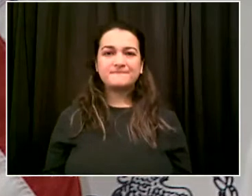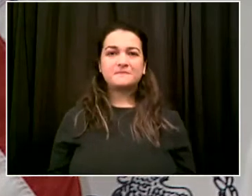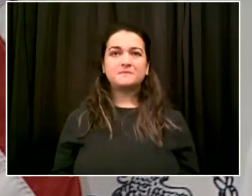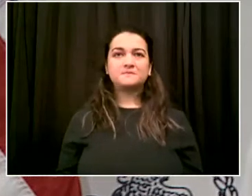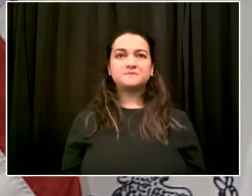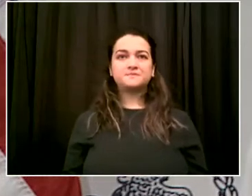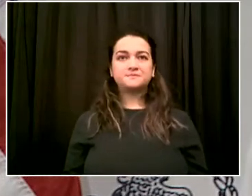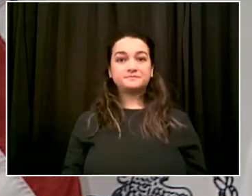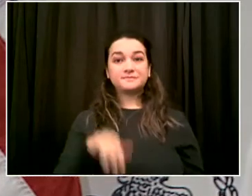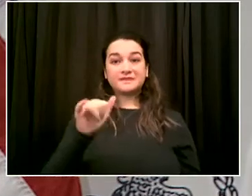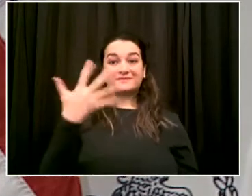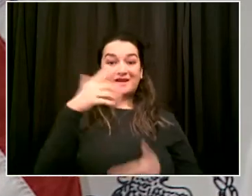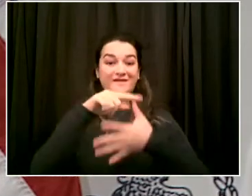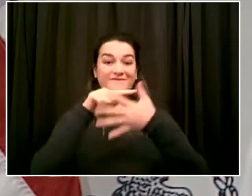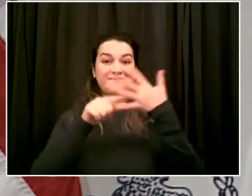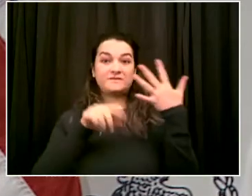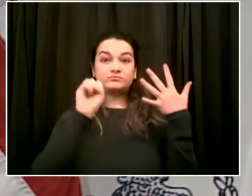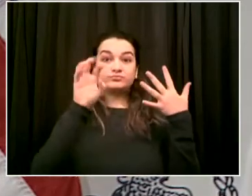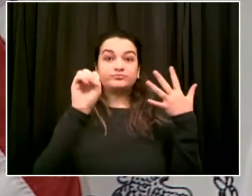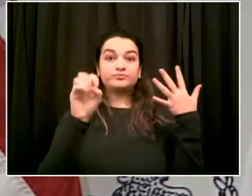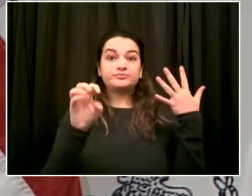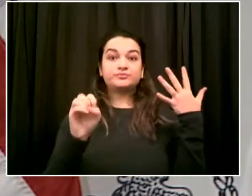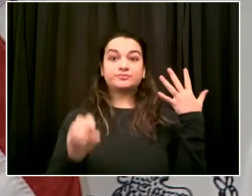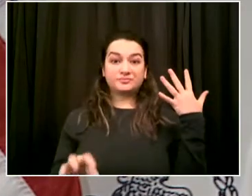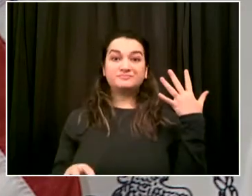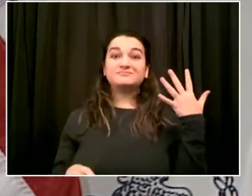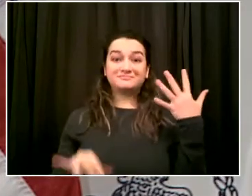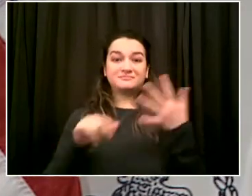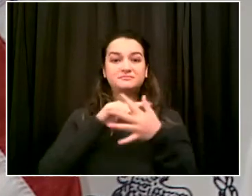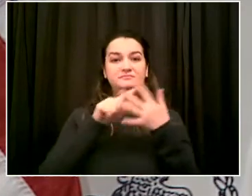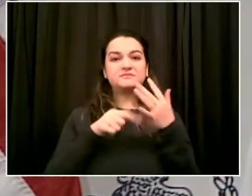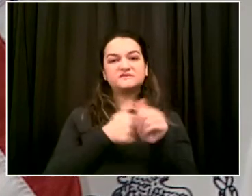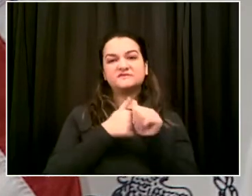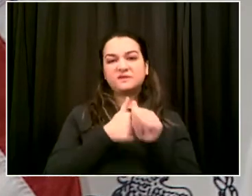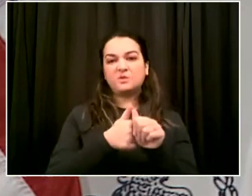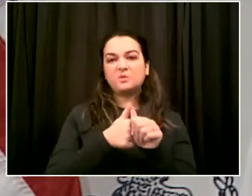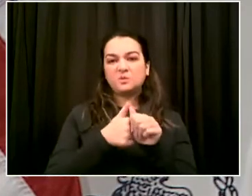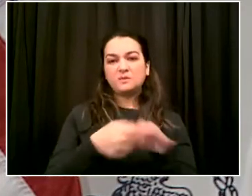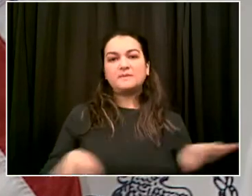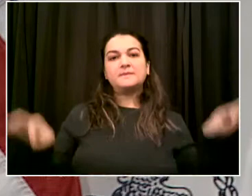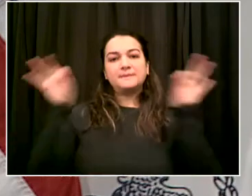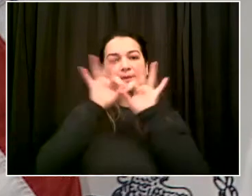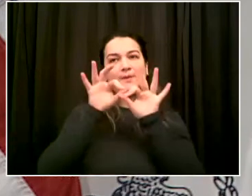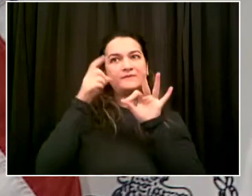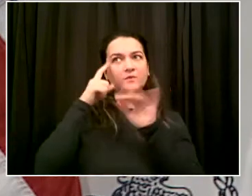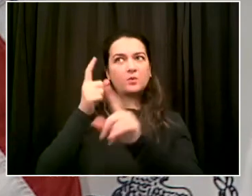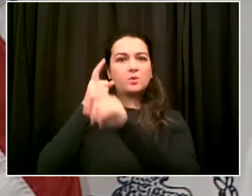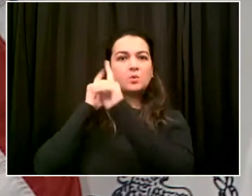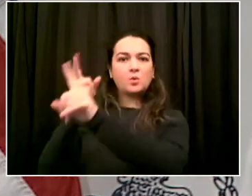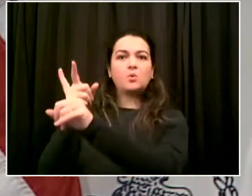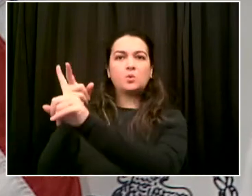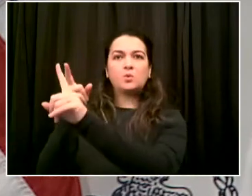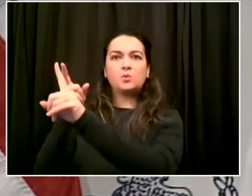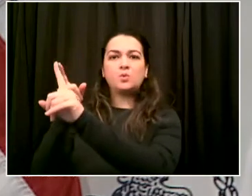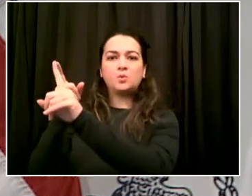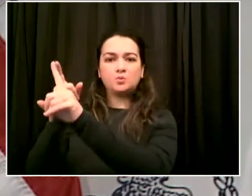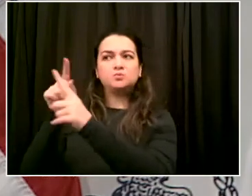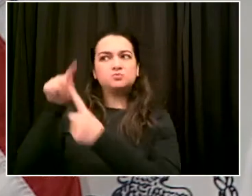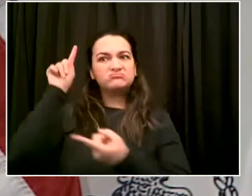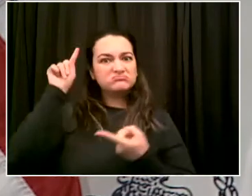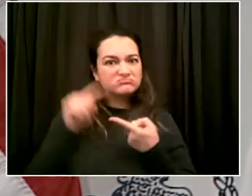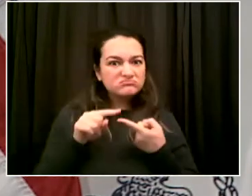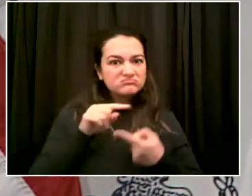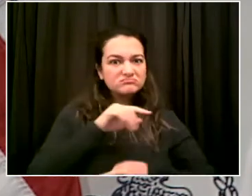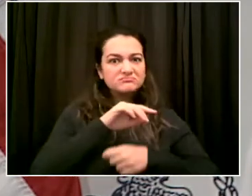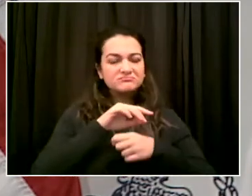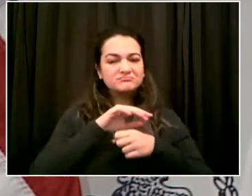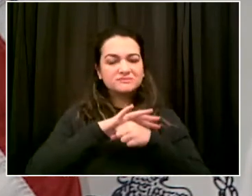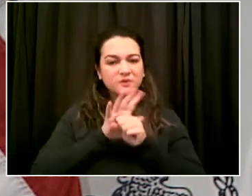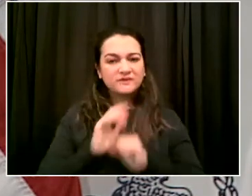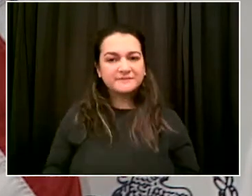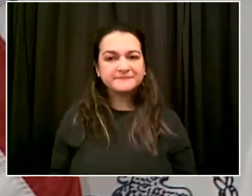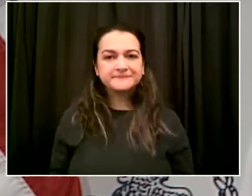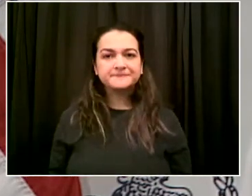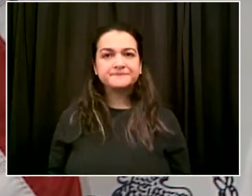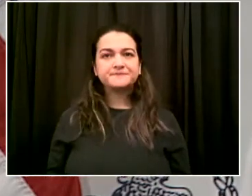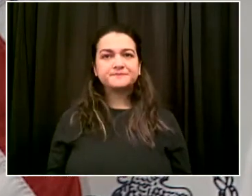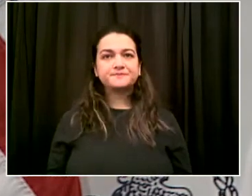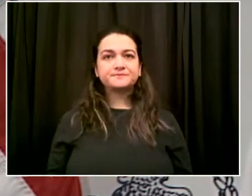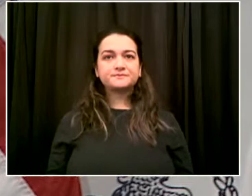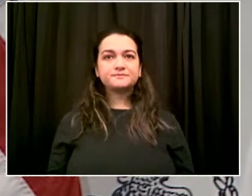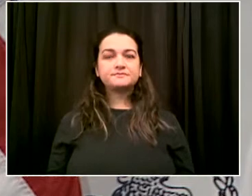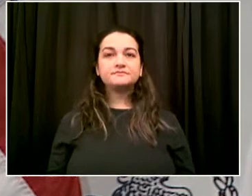DO THE JOB.